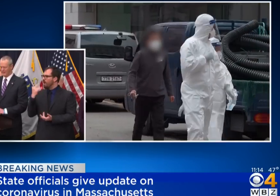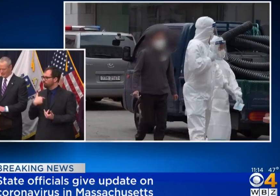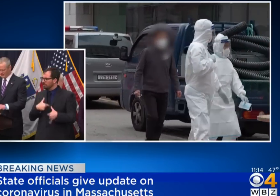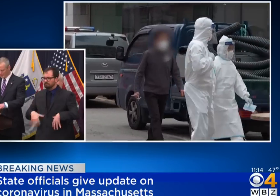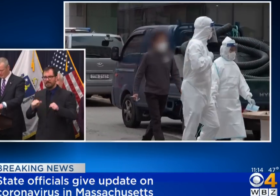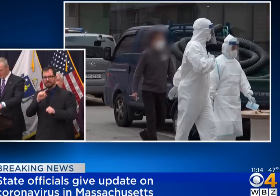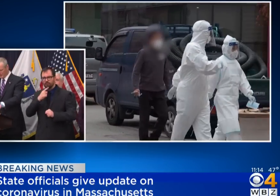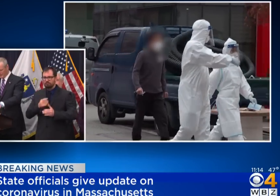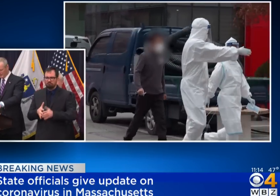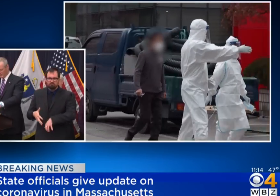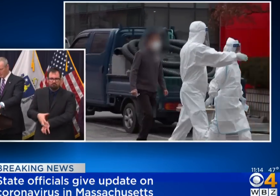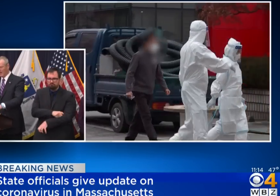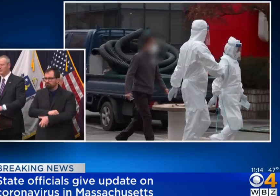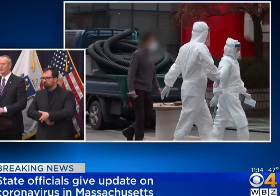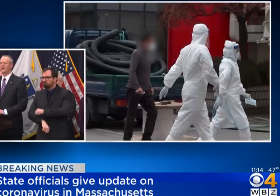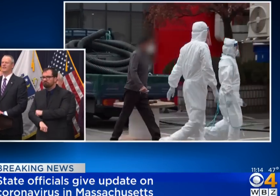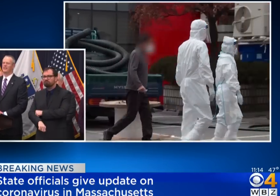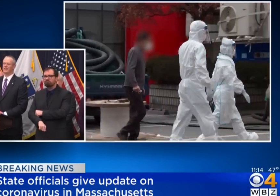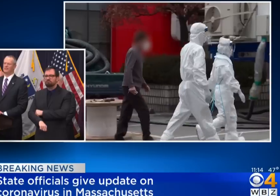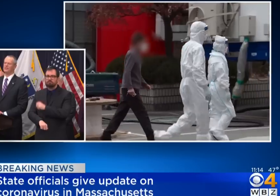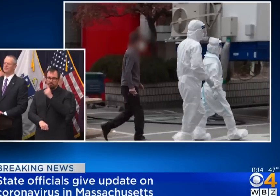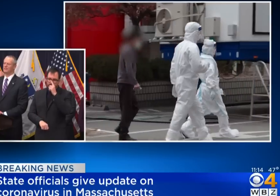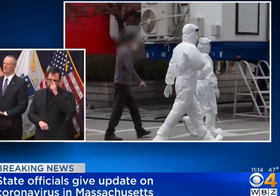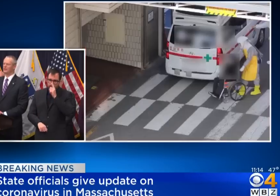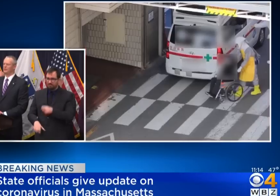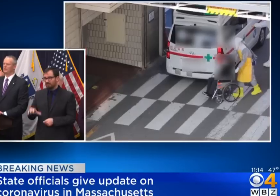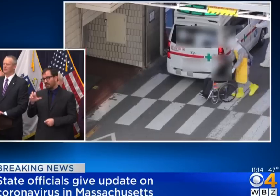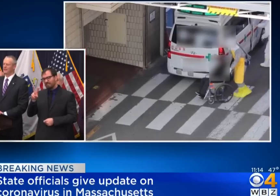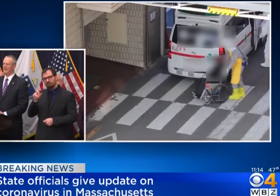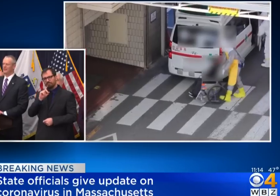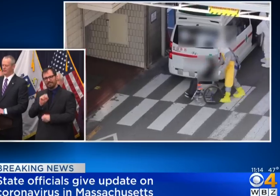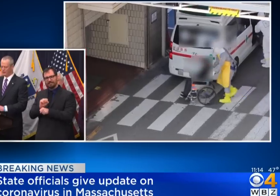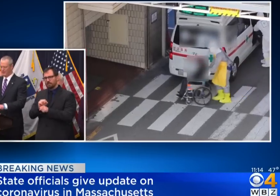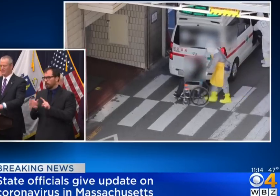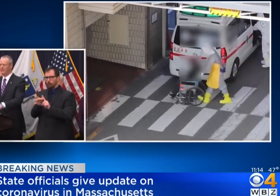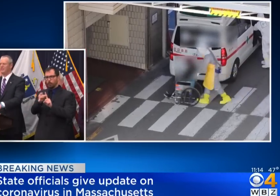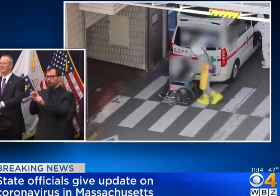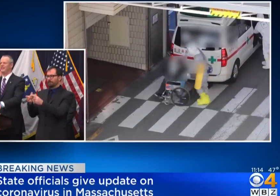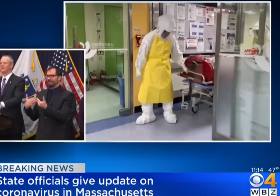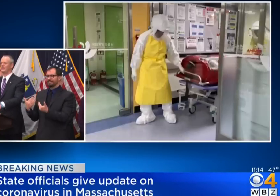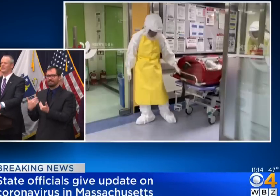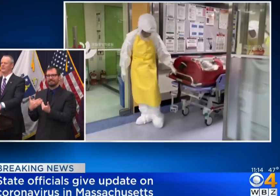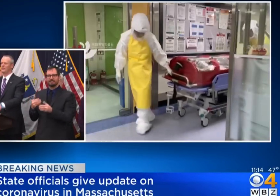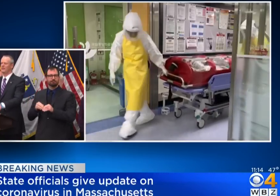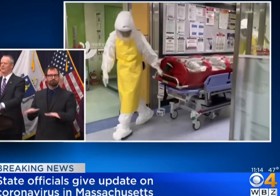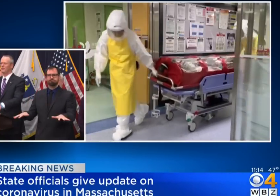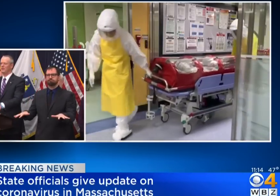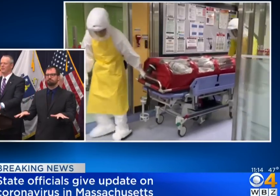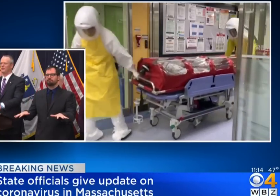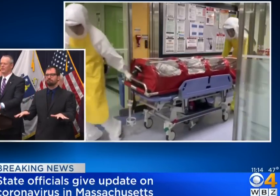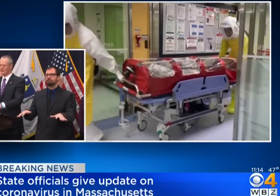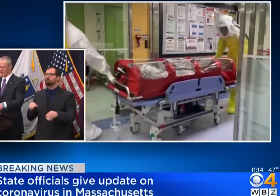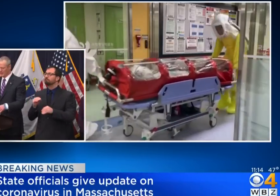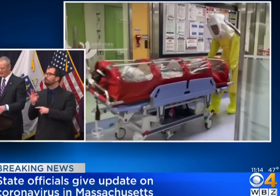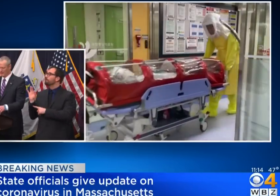WOULD FIGHT THE INFECTION AND RECOVER. THE REASON WE'RE TAKING THIS SO SERIOUSLY IS BECAUSE IT IS